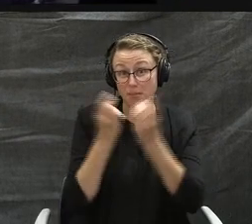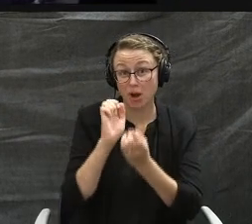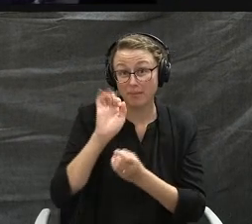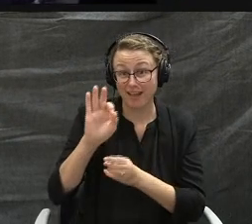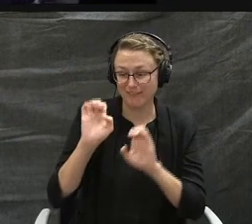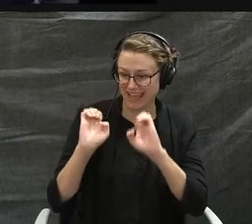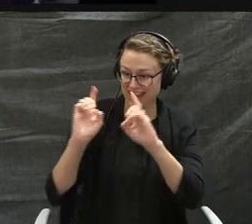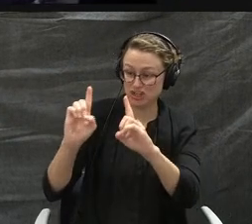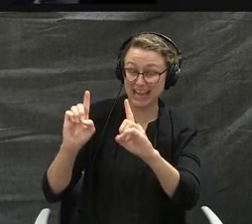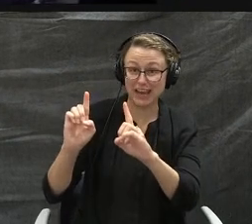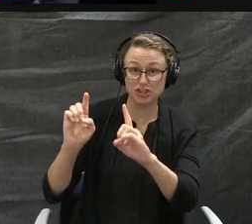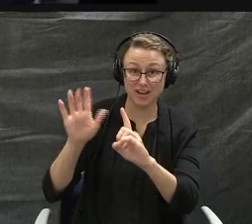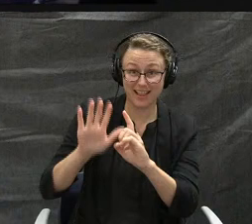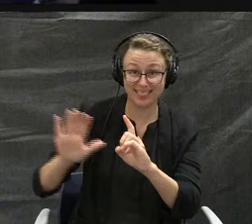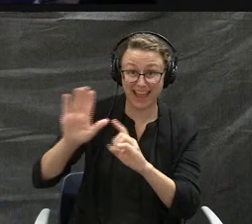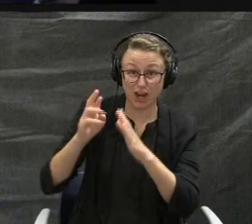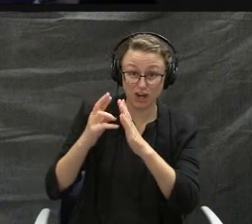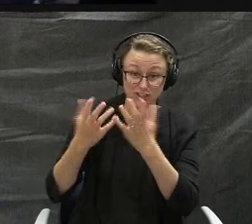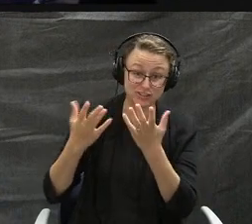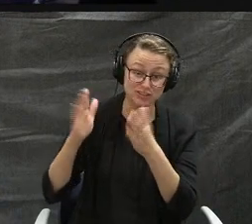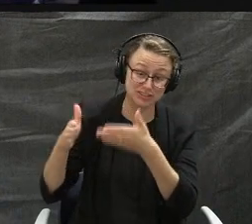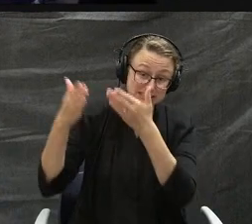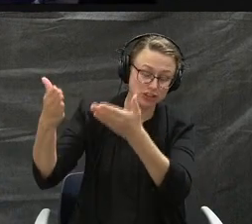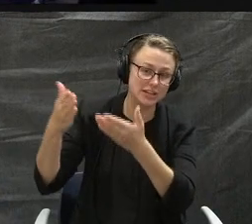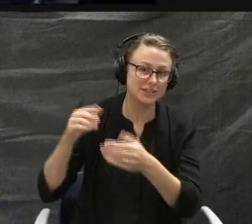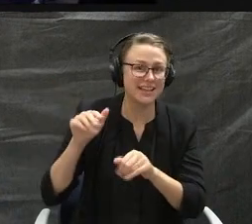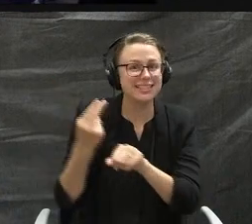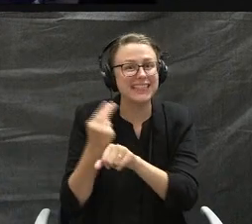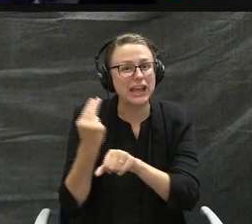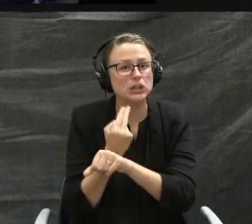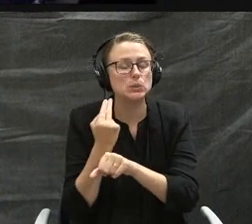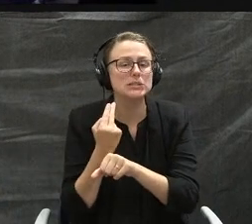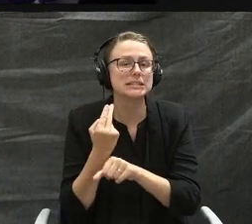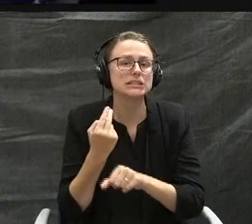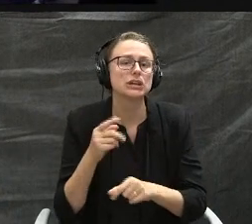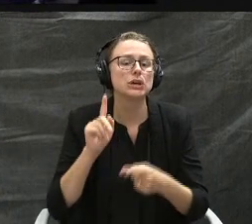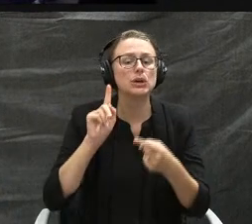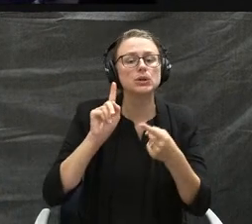alot of that is uses the term to the greatest extent feasible.